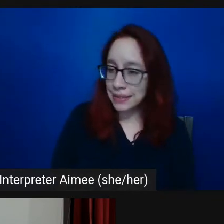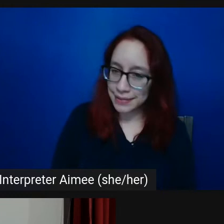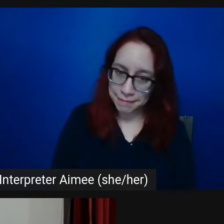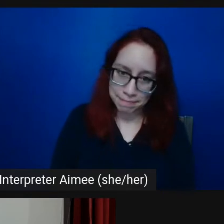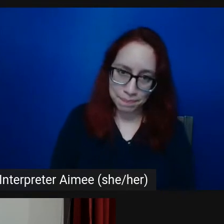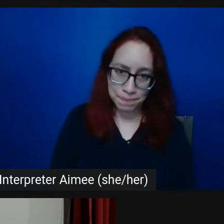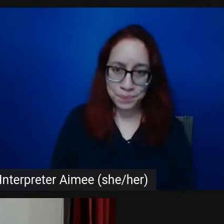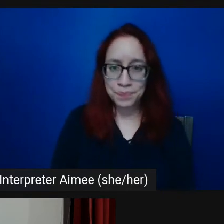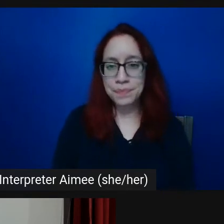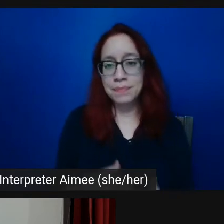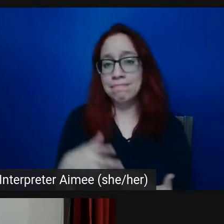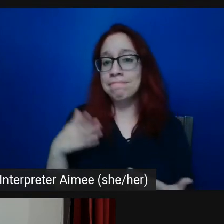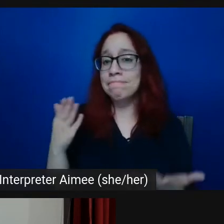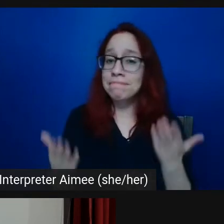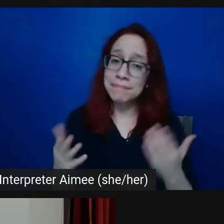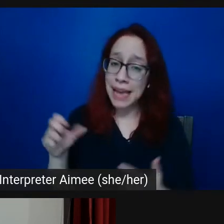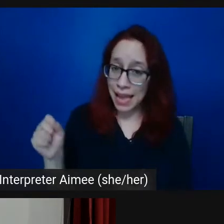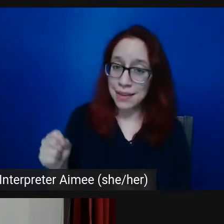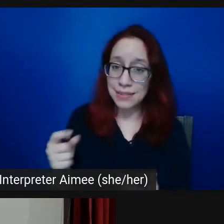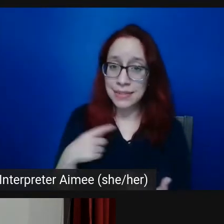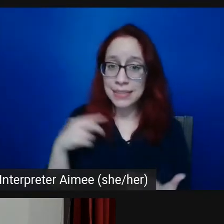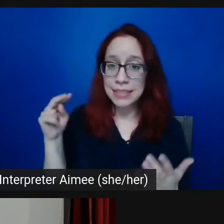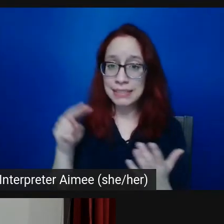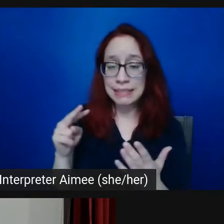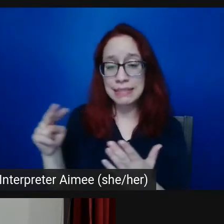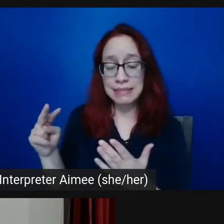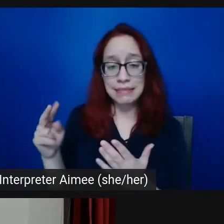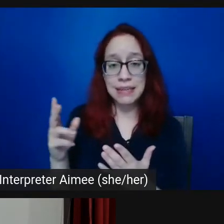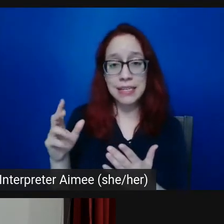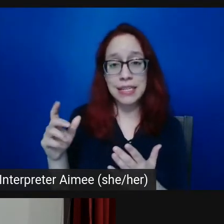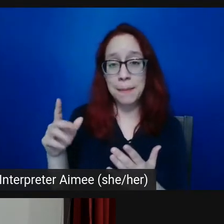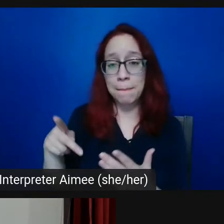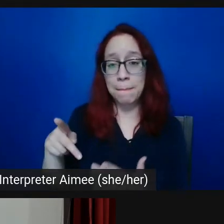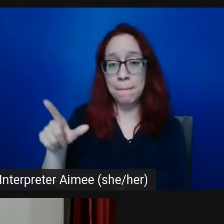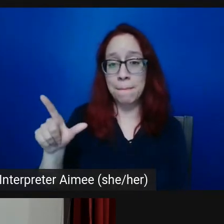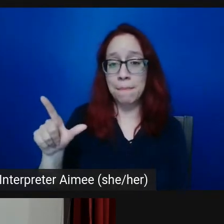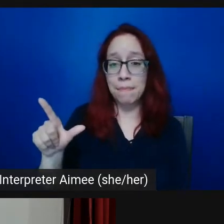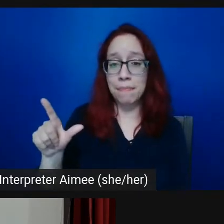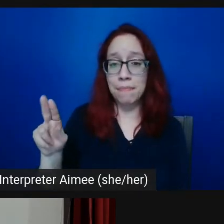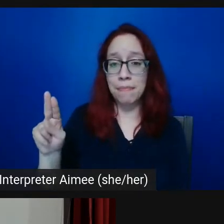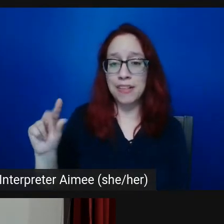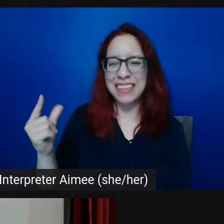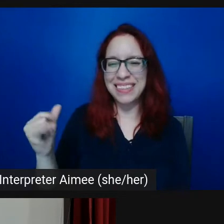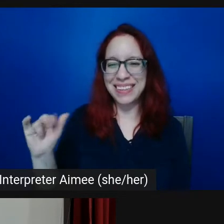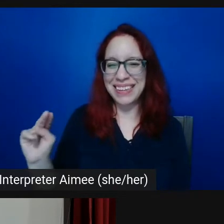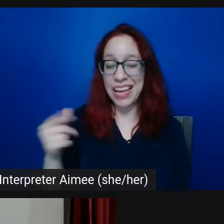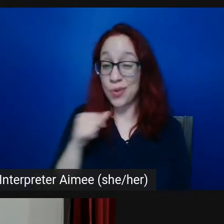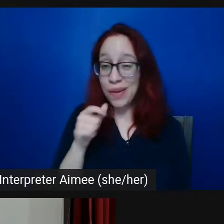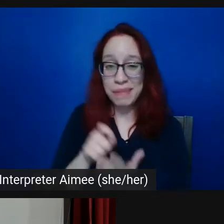Perhaps, yes. I did look at a couple of other plugins. I haven't got the notes to hand to which ones,